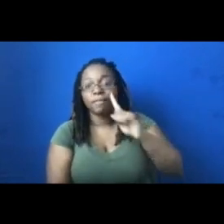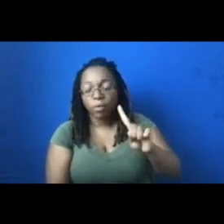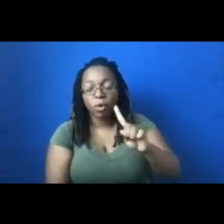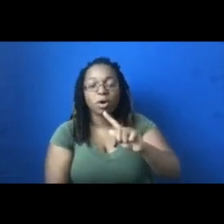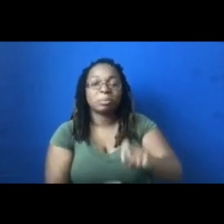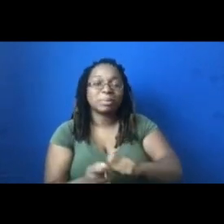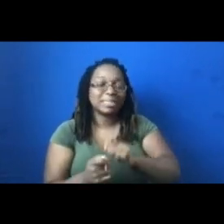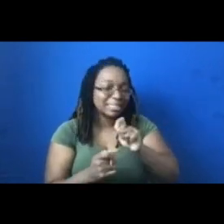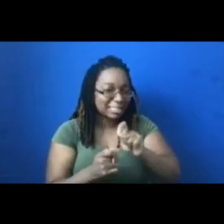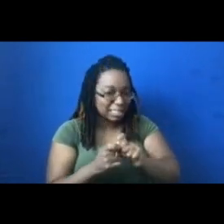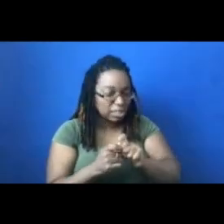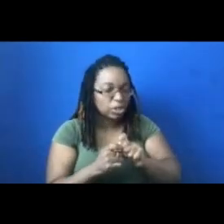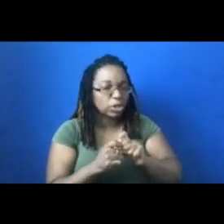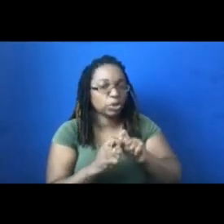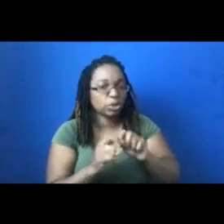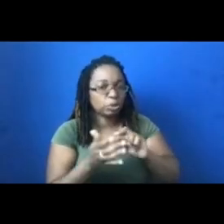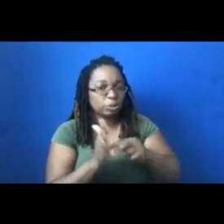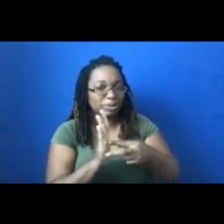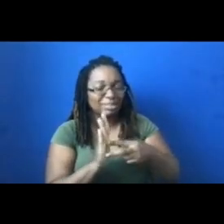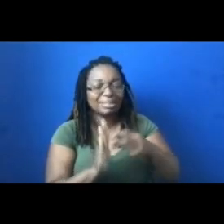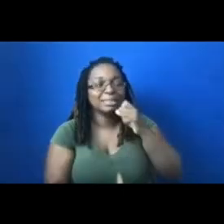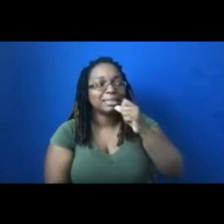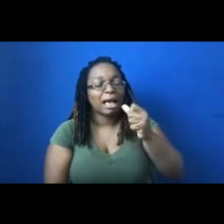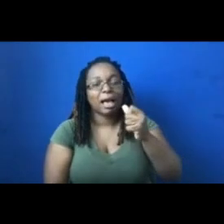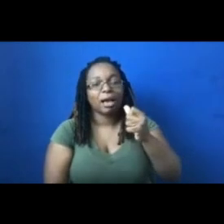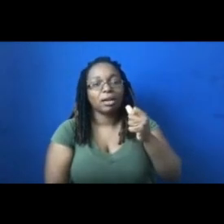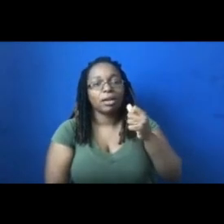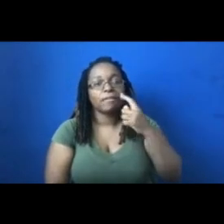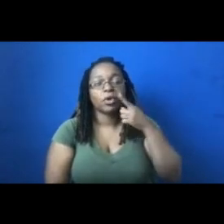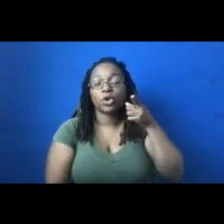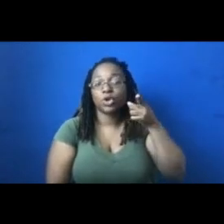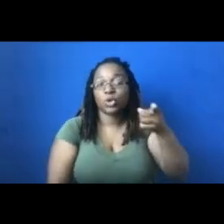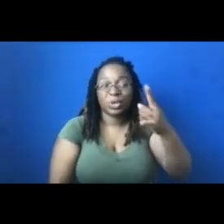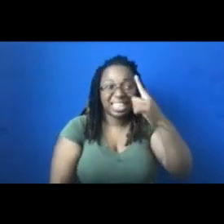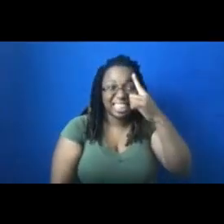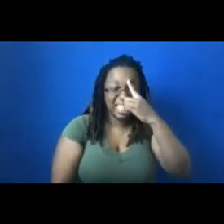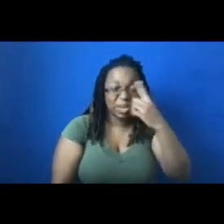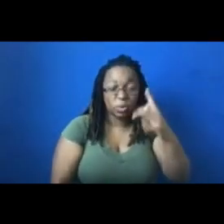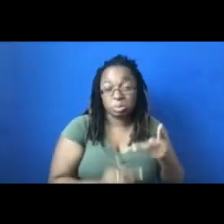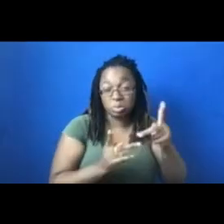are not meant as recipes for what your proposal must do. So